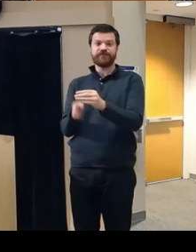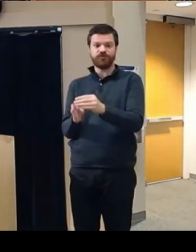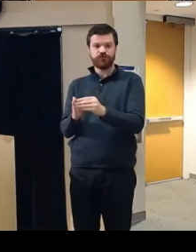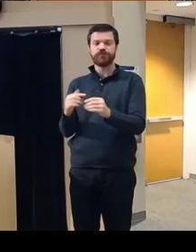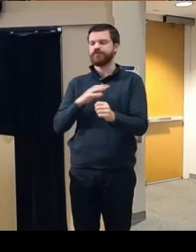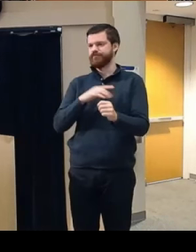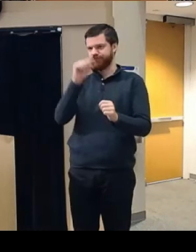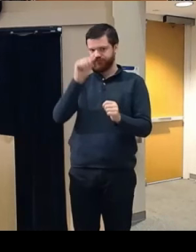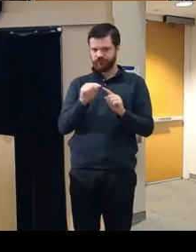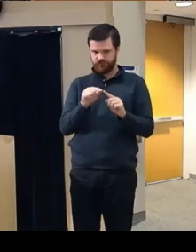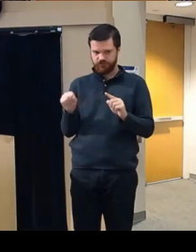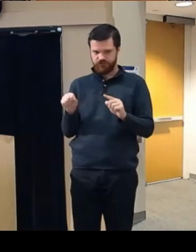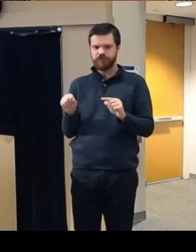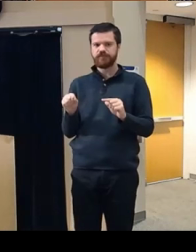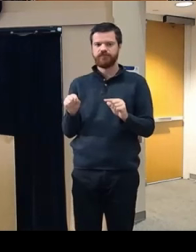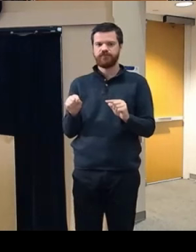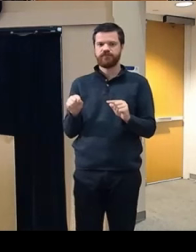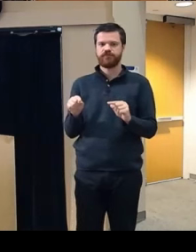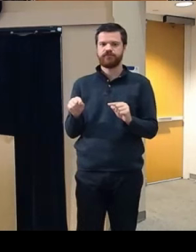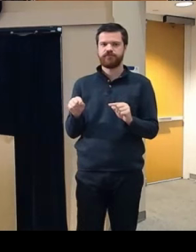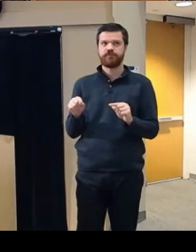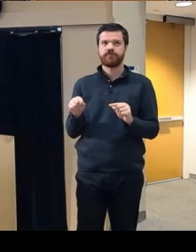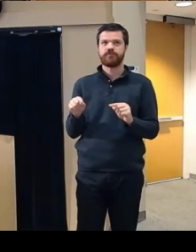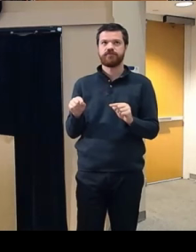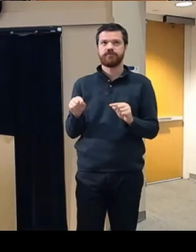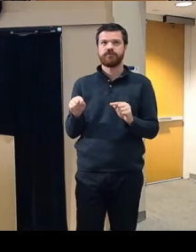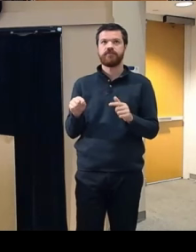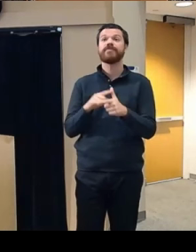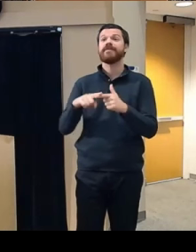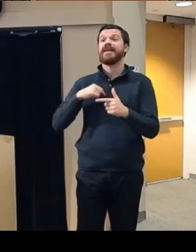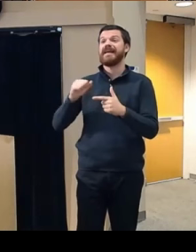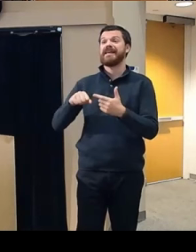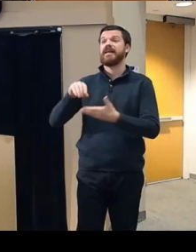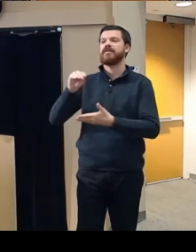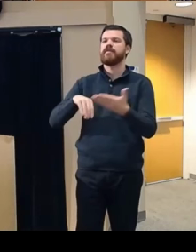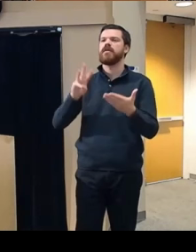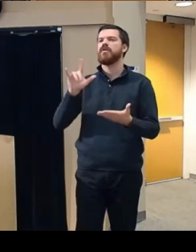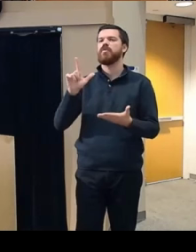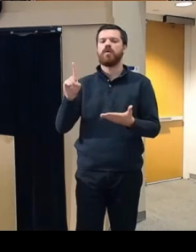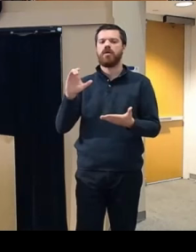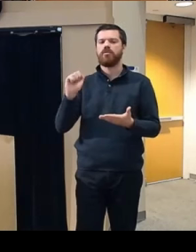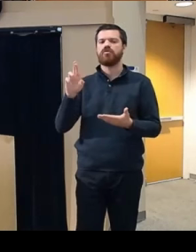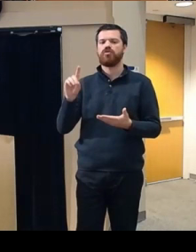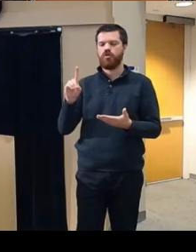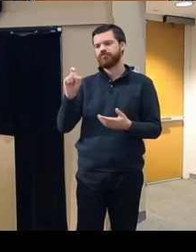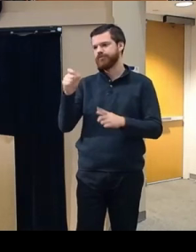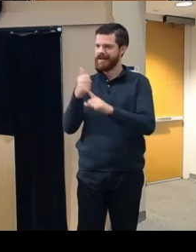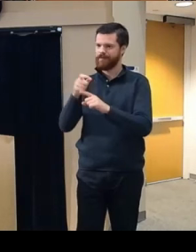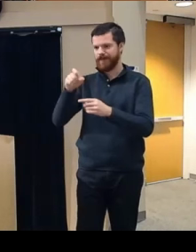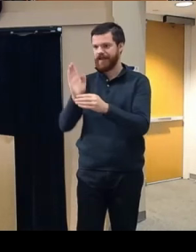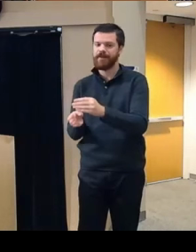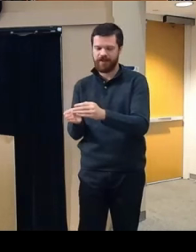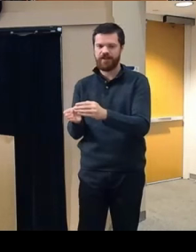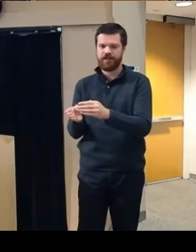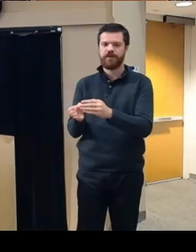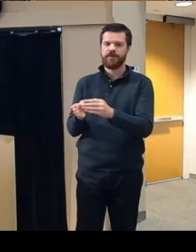name um then I can fill out any of the wild cards that need to be completed I will put the expected